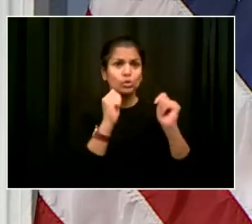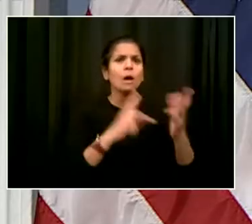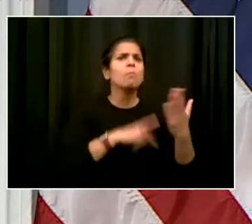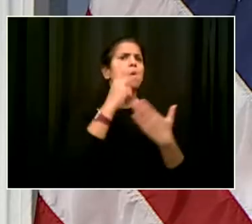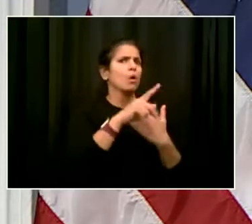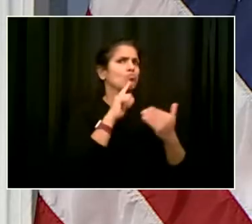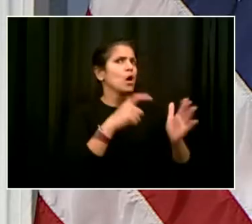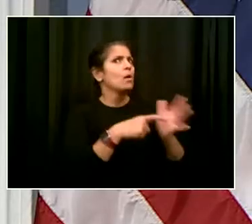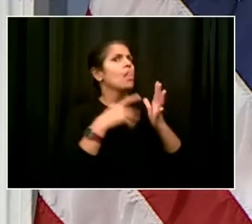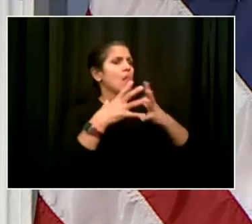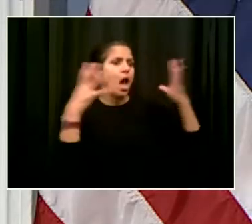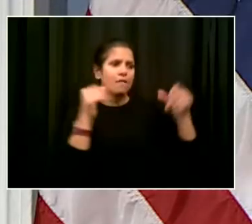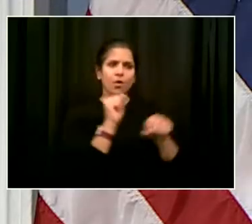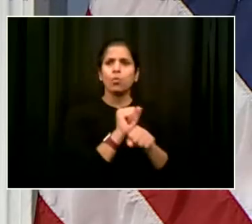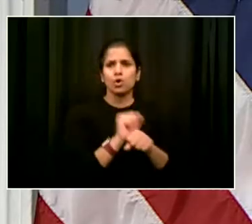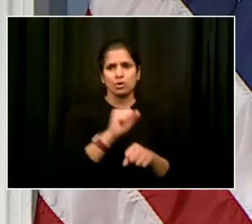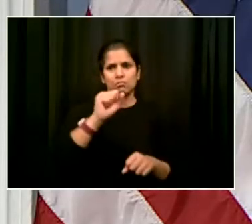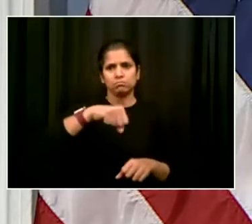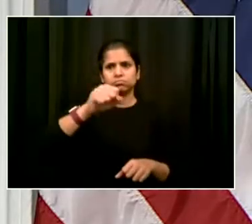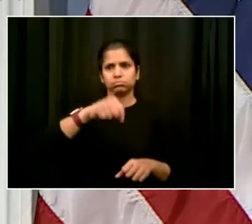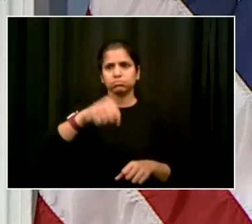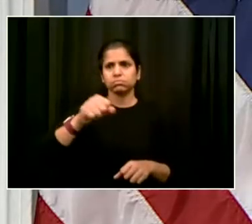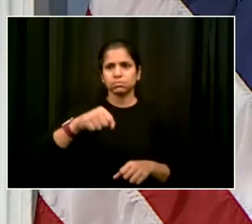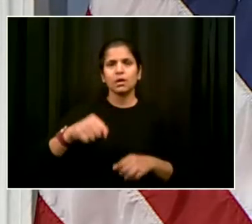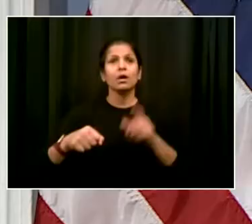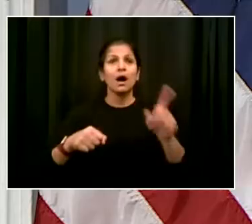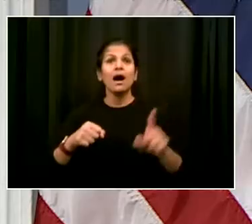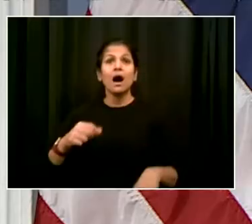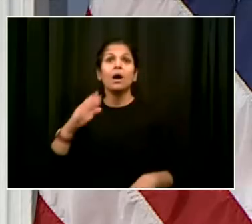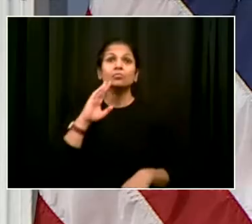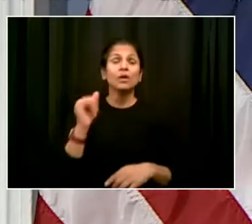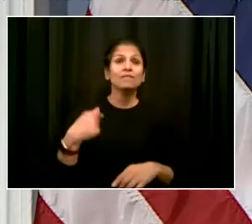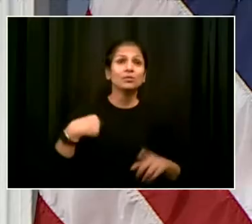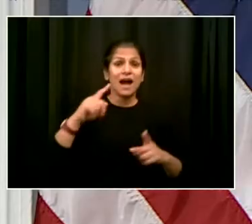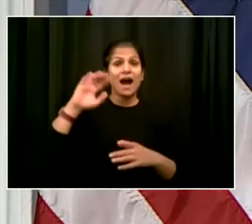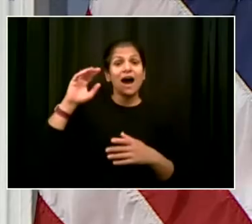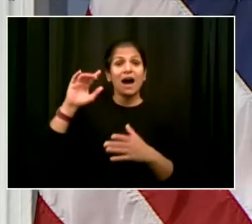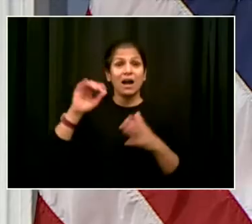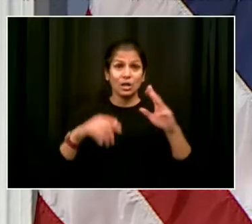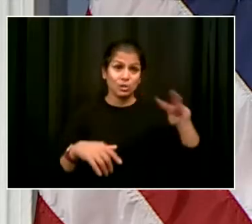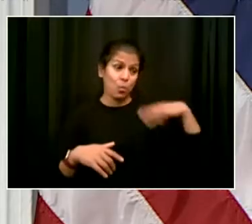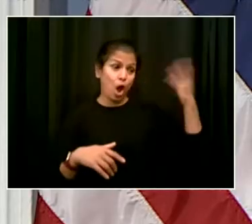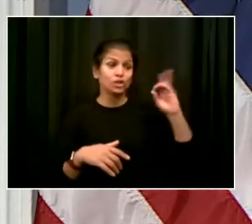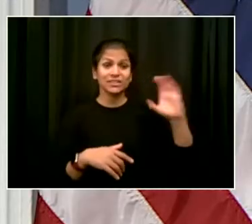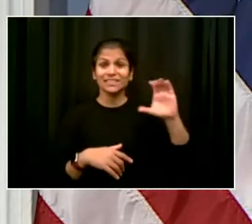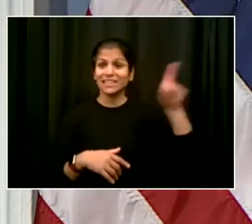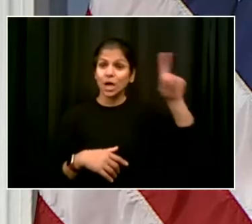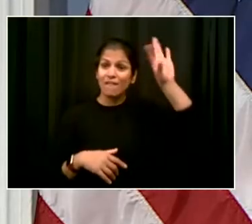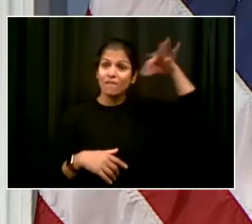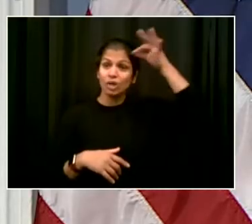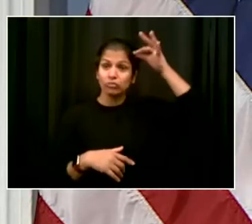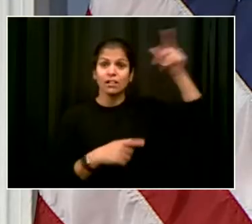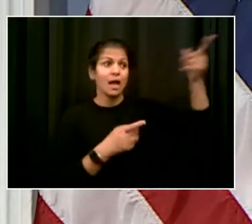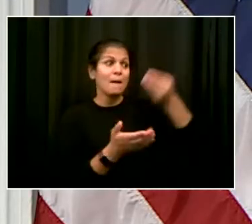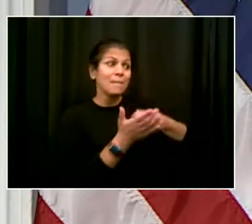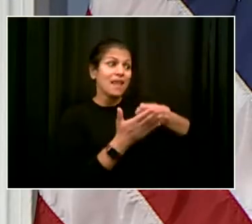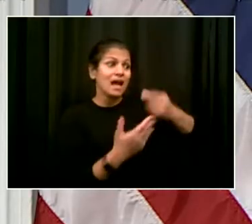THAT HAS TO HAPPEN FOR A TUTORING PROGRAM, NOT THE LEAST OF WWE NEED A FEDERAL